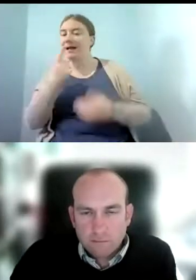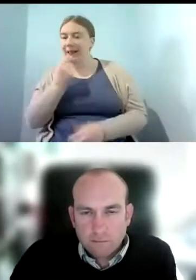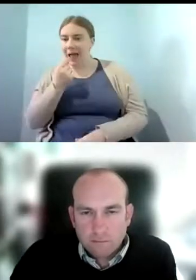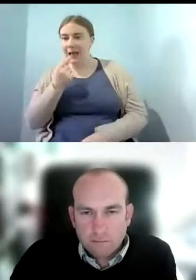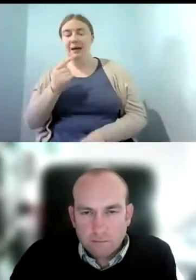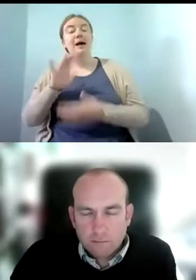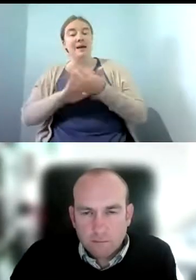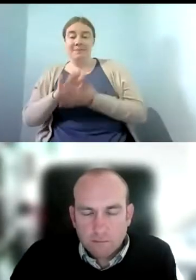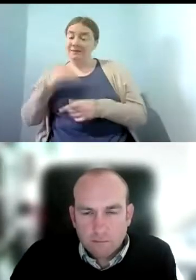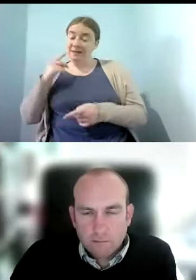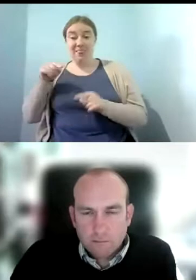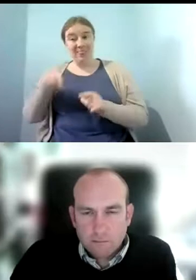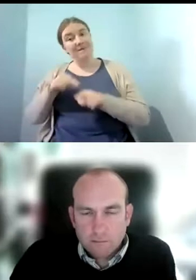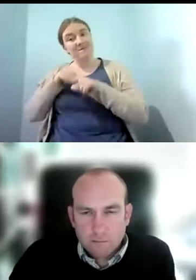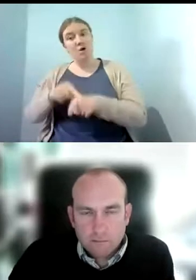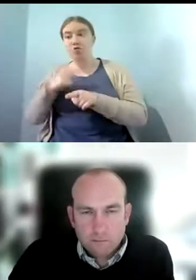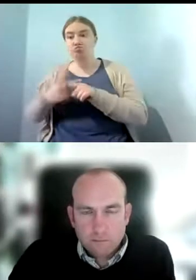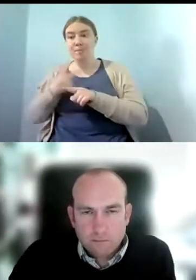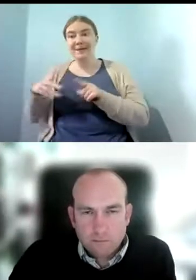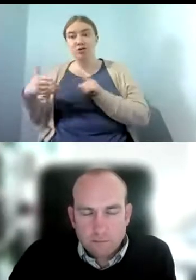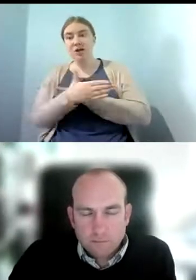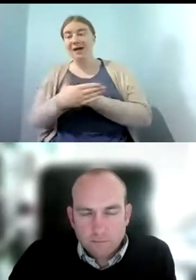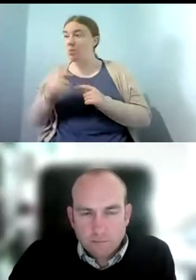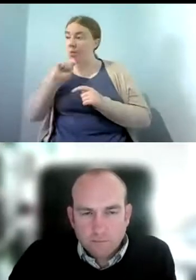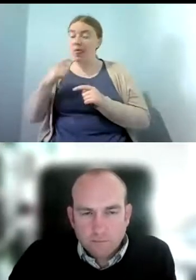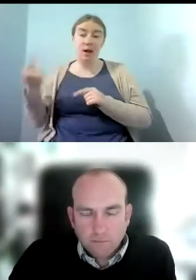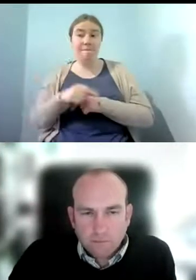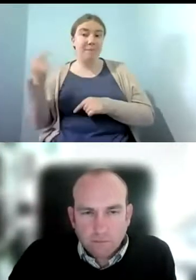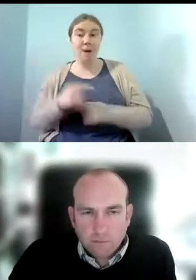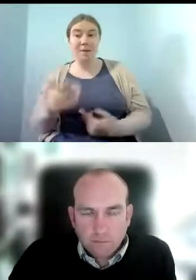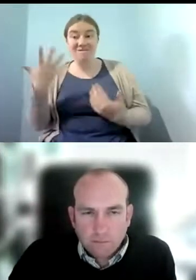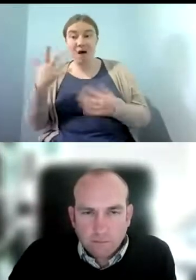onto the river to spawn up to about five times um and that's sort of activated as it